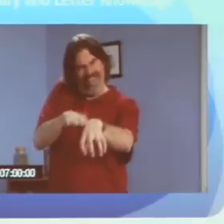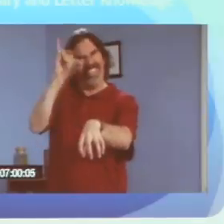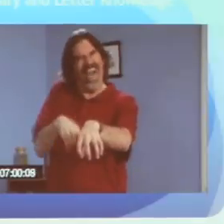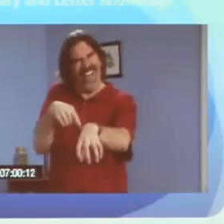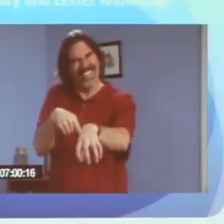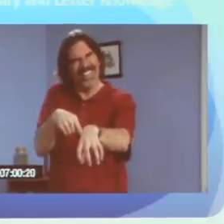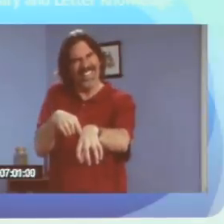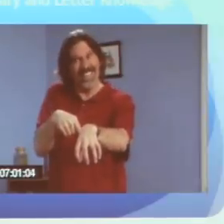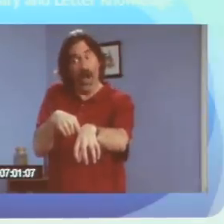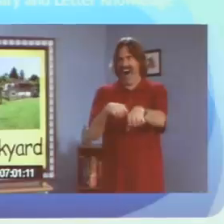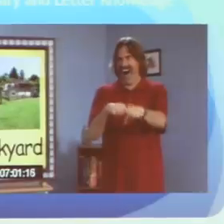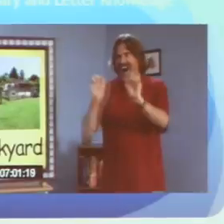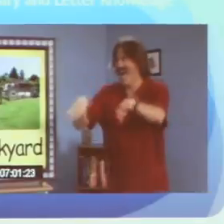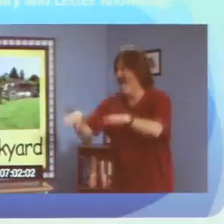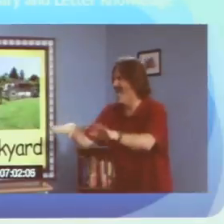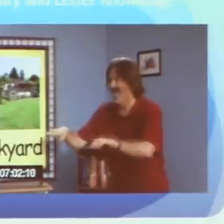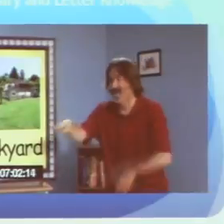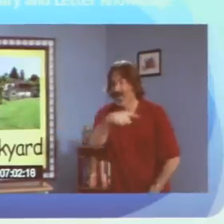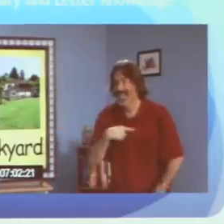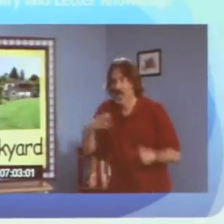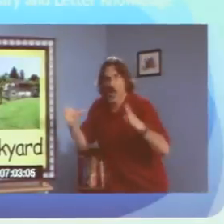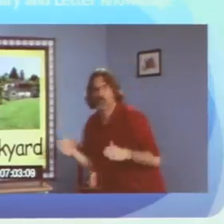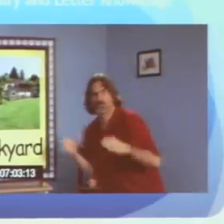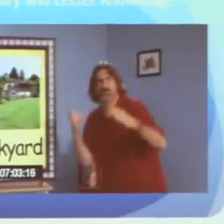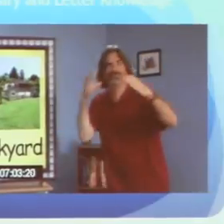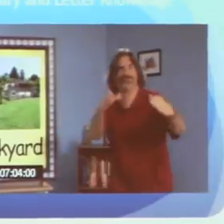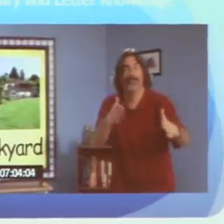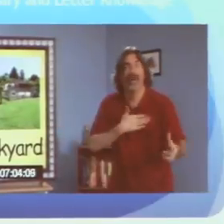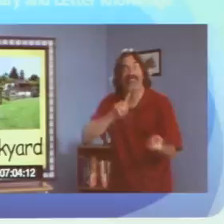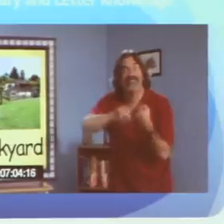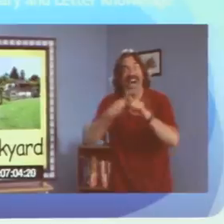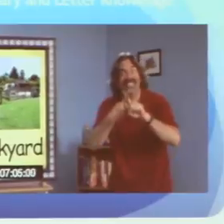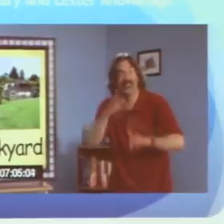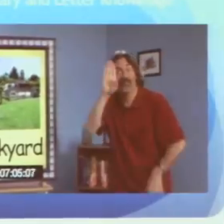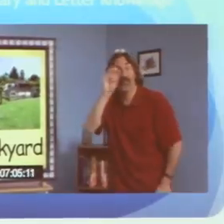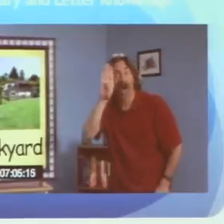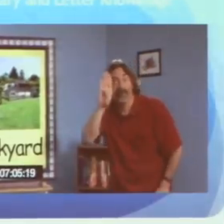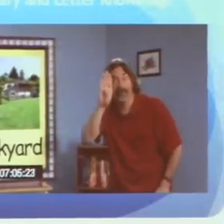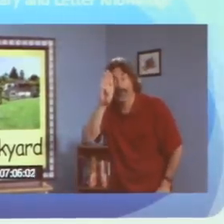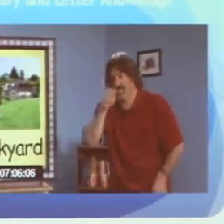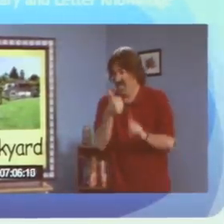that's what we call "the back yard." Maybe we should go out to my friend's